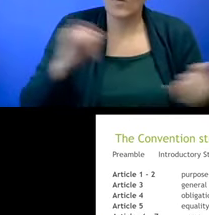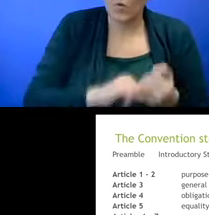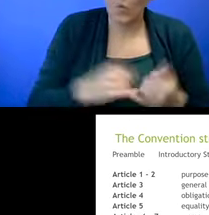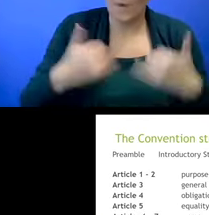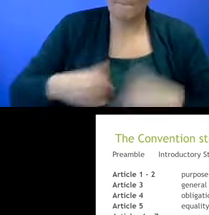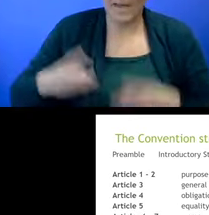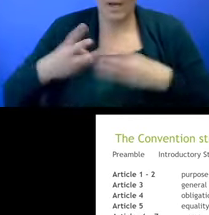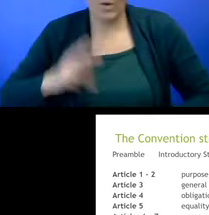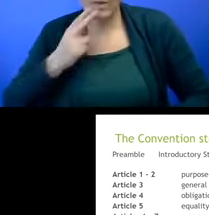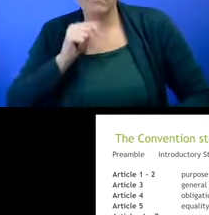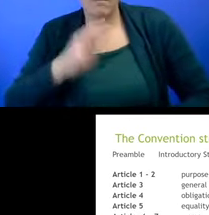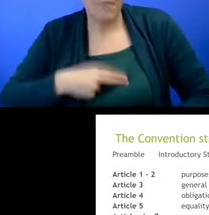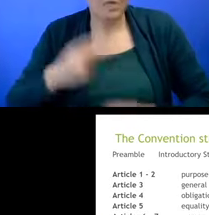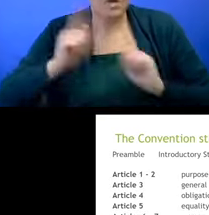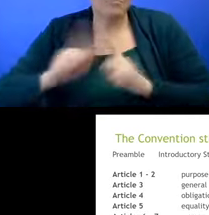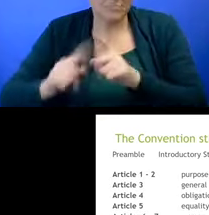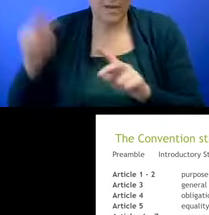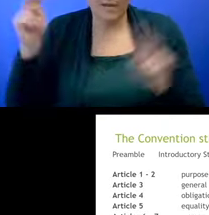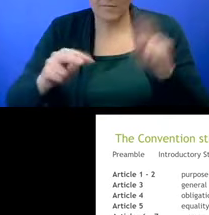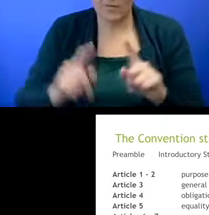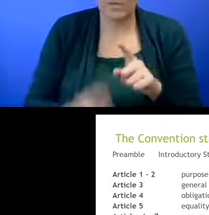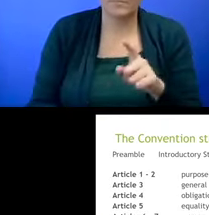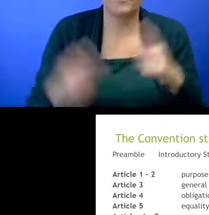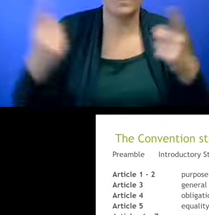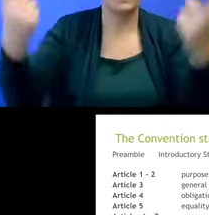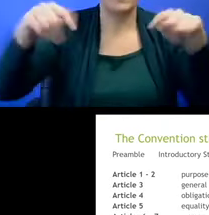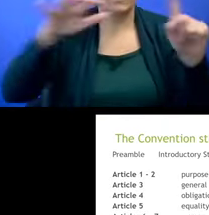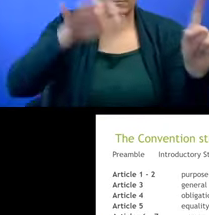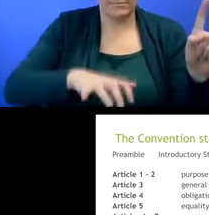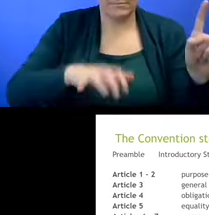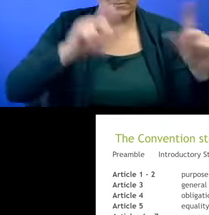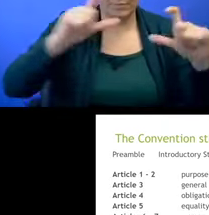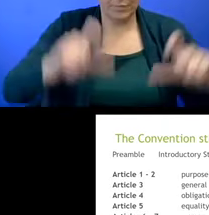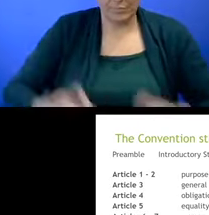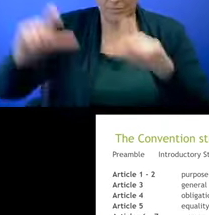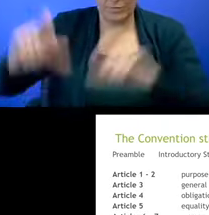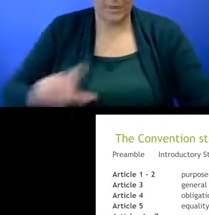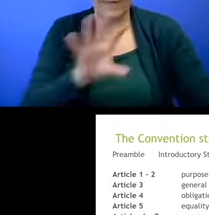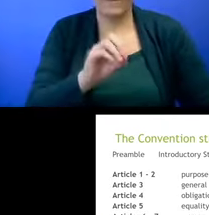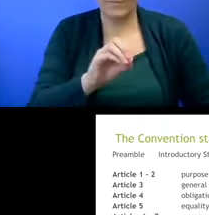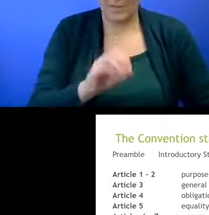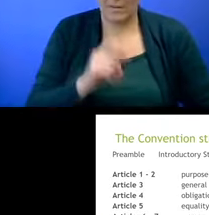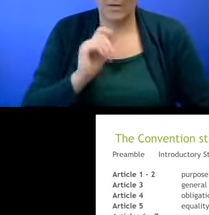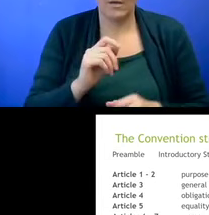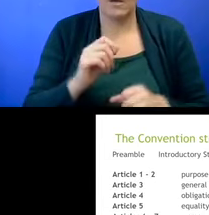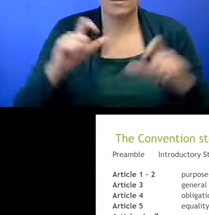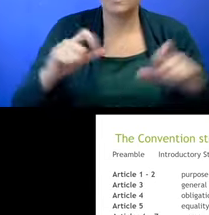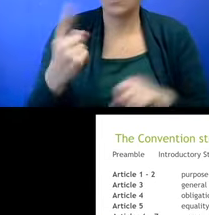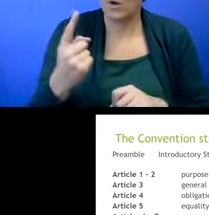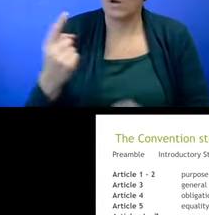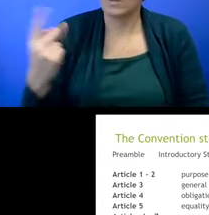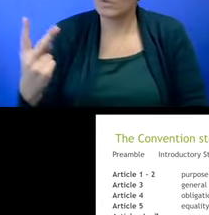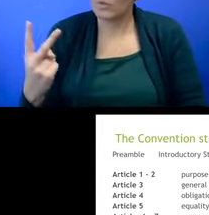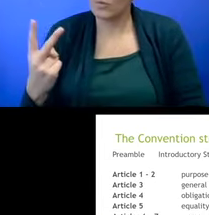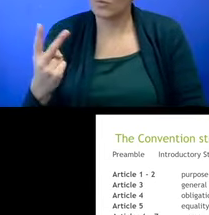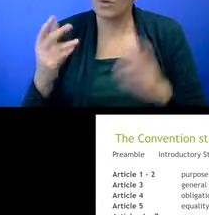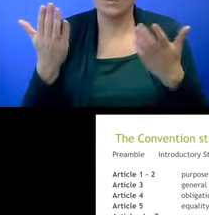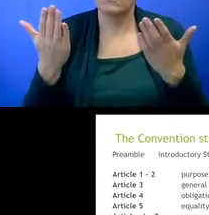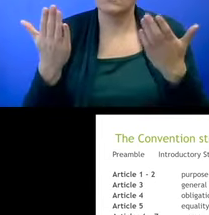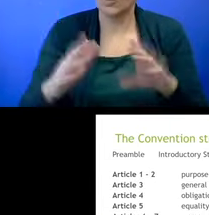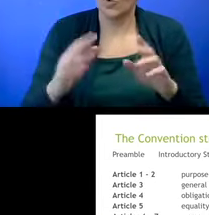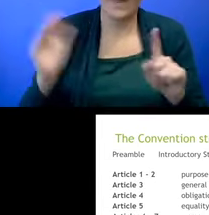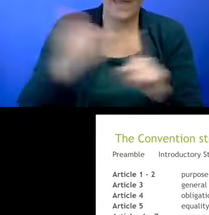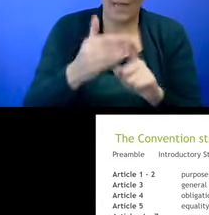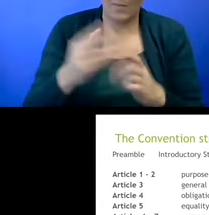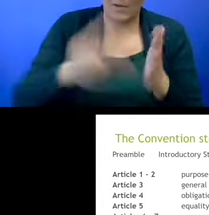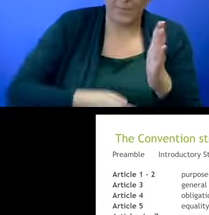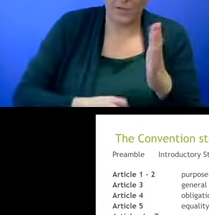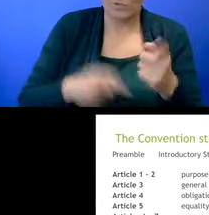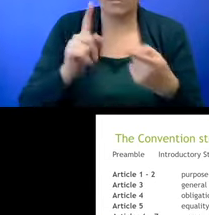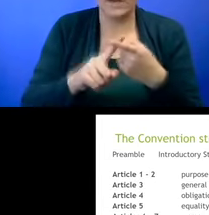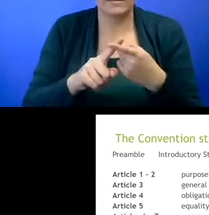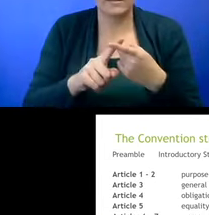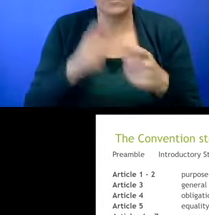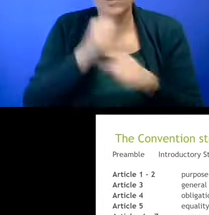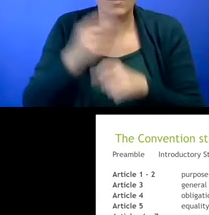The preamble then is followed by 50 Articles. Articles 1 and 2 define the purpose of the Convention, and who we mean when we refer to disabled people.